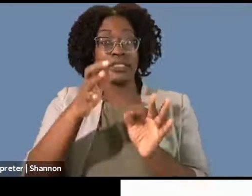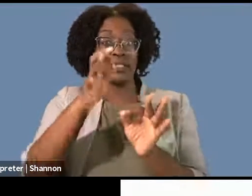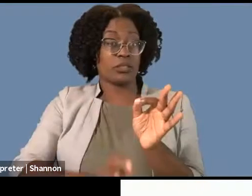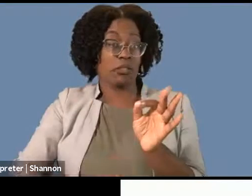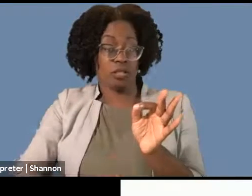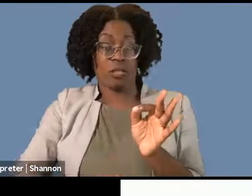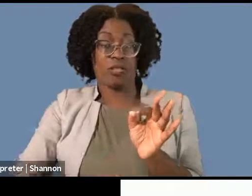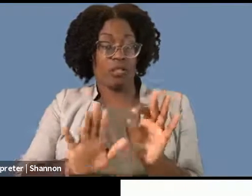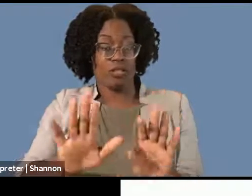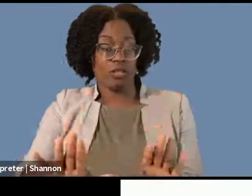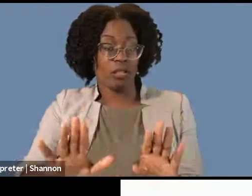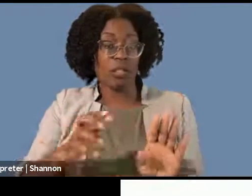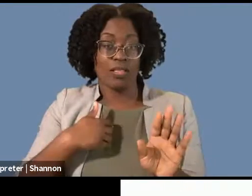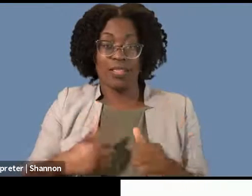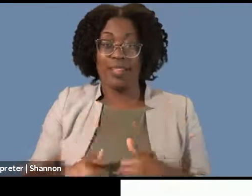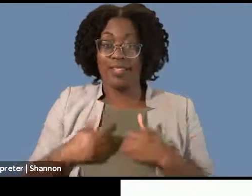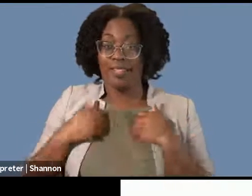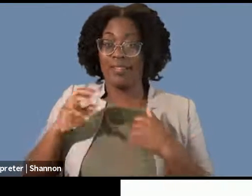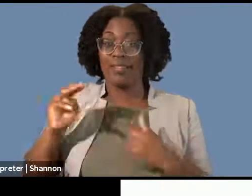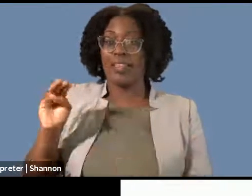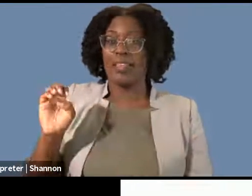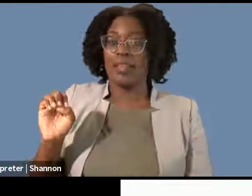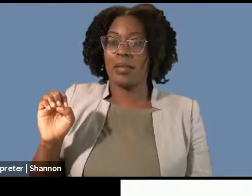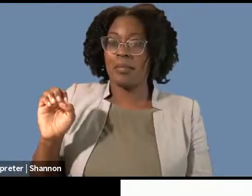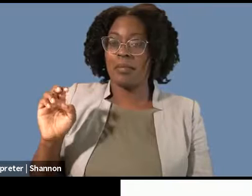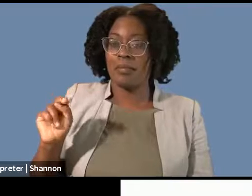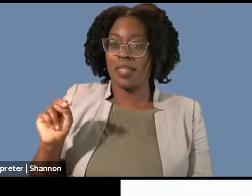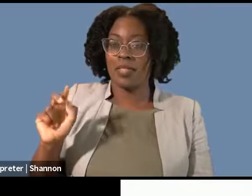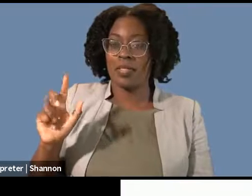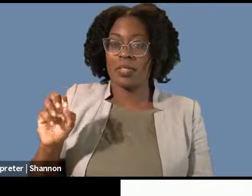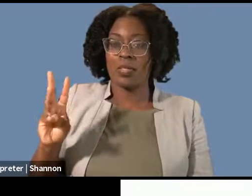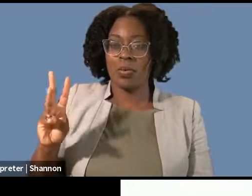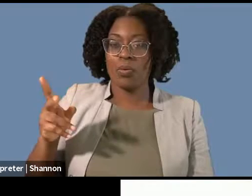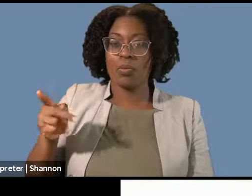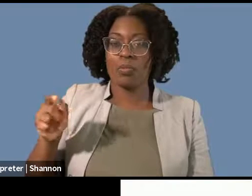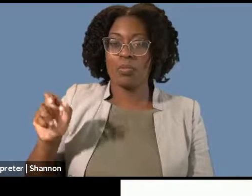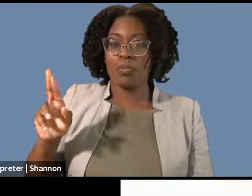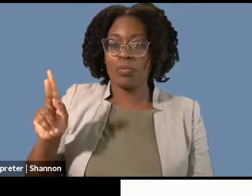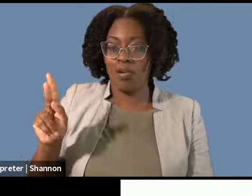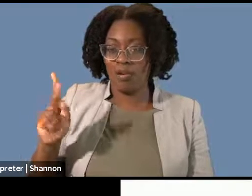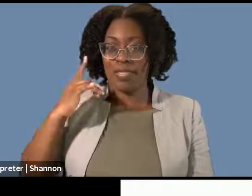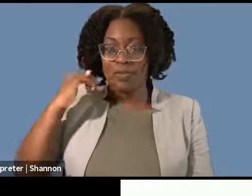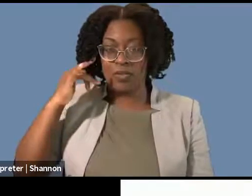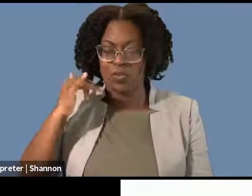I live in Menlo Park, California. It is very expensive and unfortunately, it's not very diverse